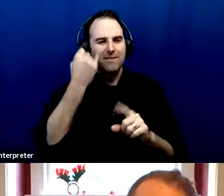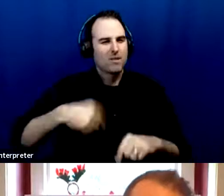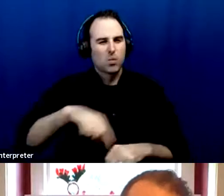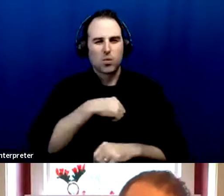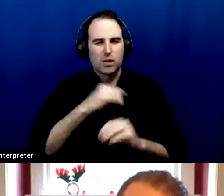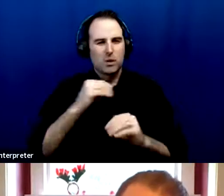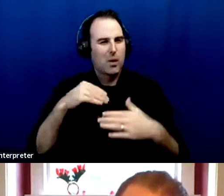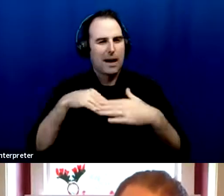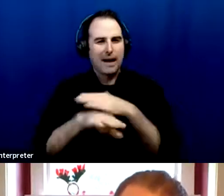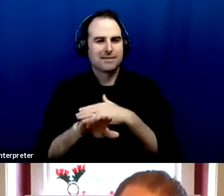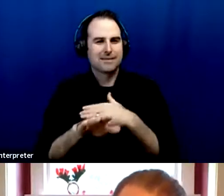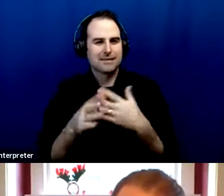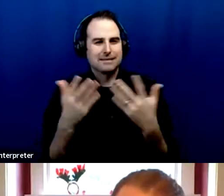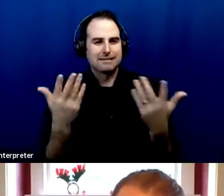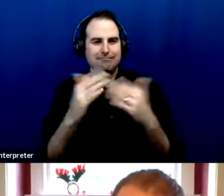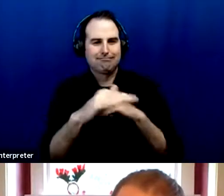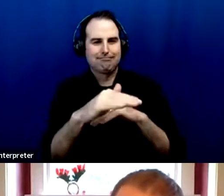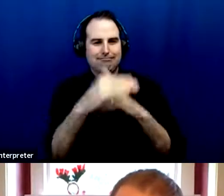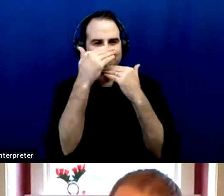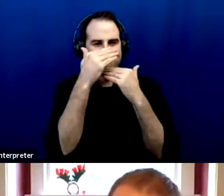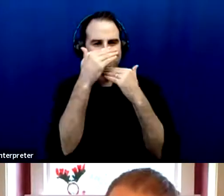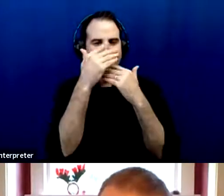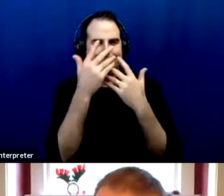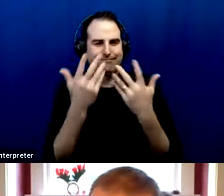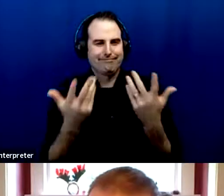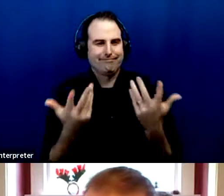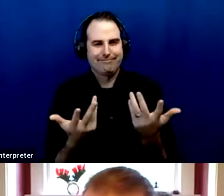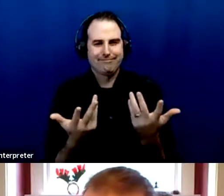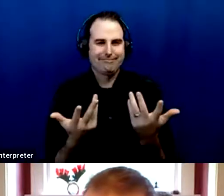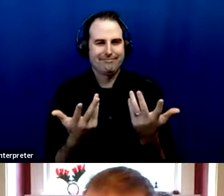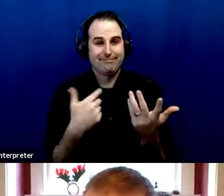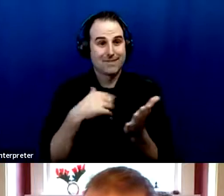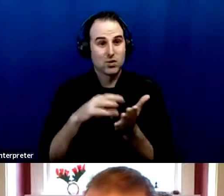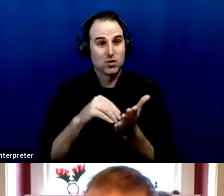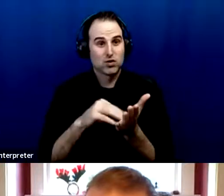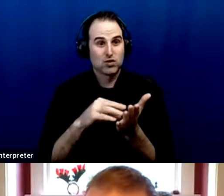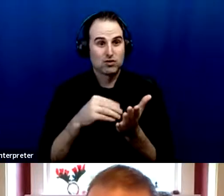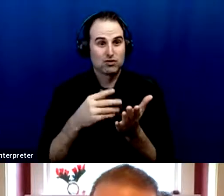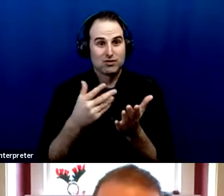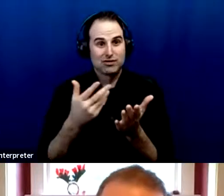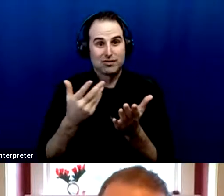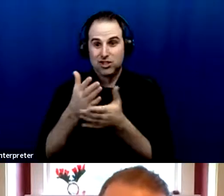everything. So we can even share with what we have learned with the rest of the colleagues. Okay.